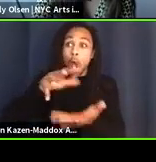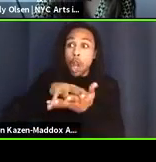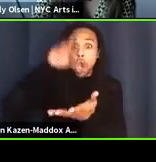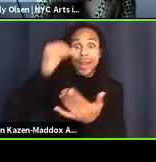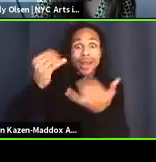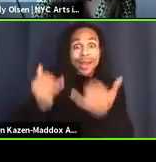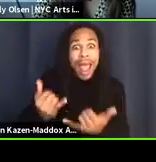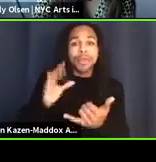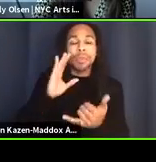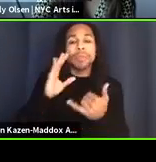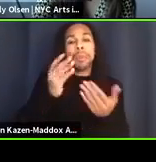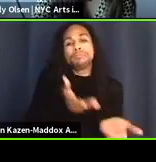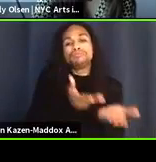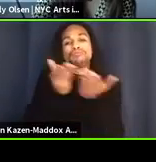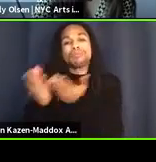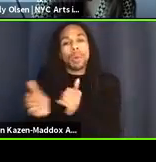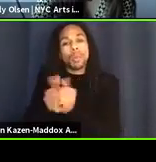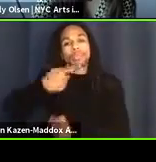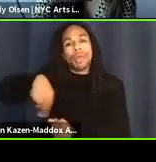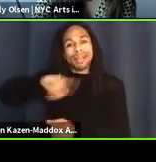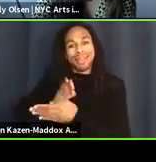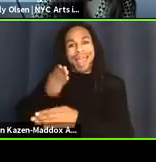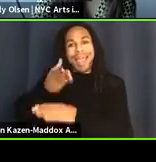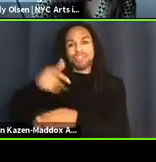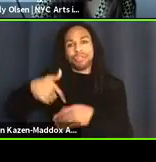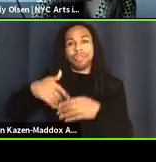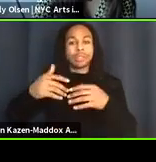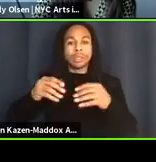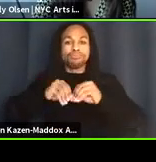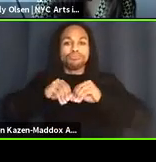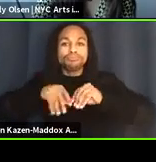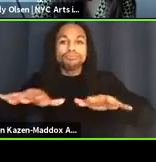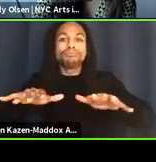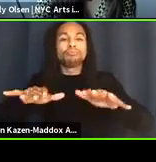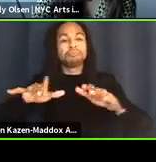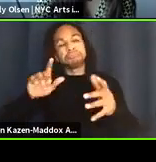We can bring it through this online patrolling, through our teacher engagement